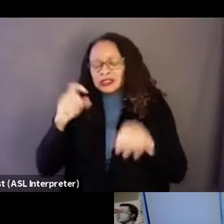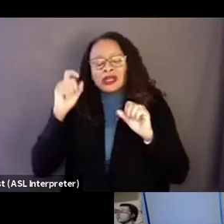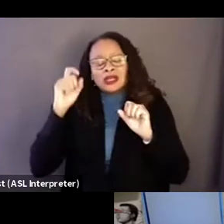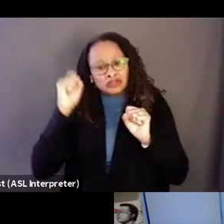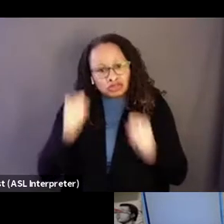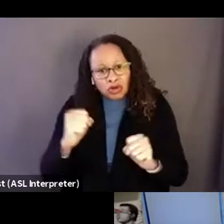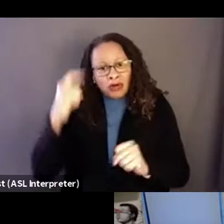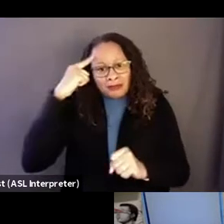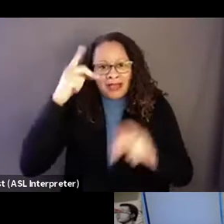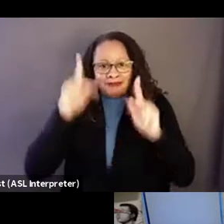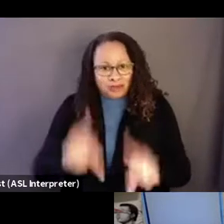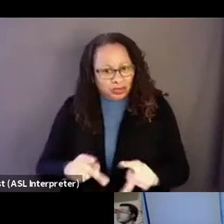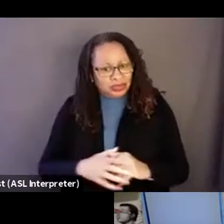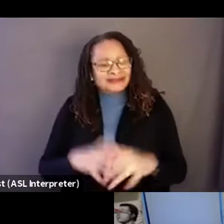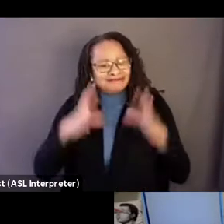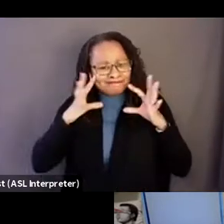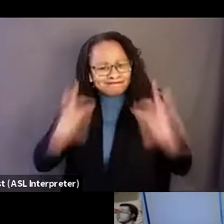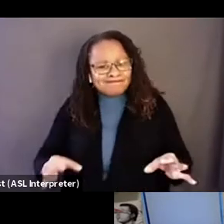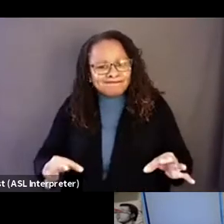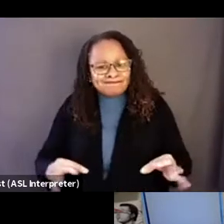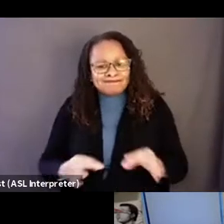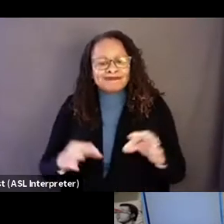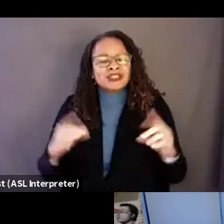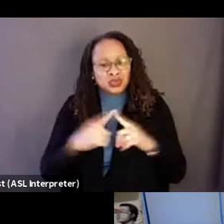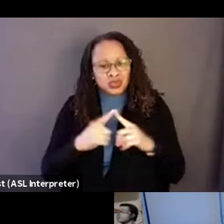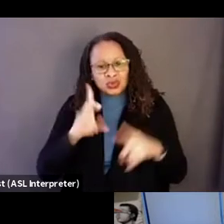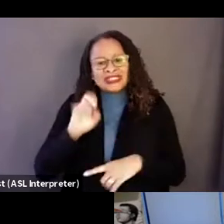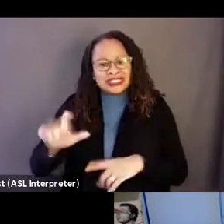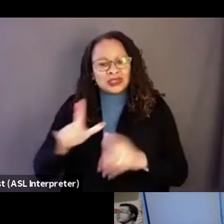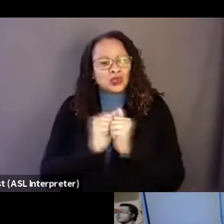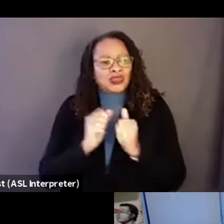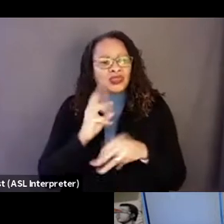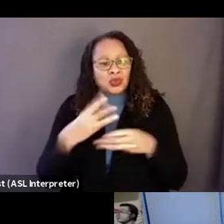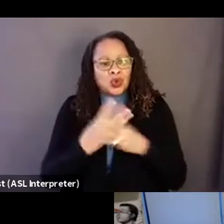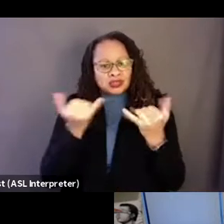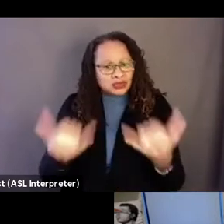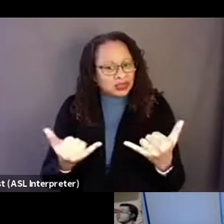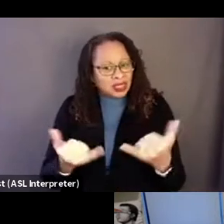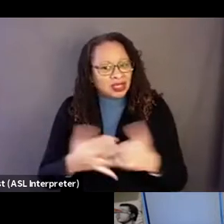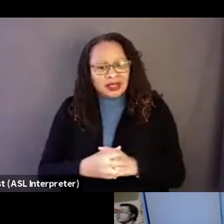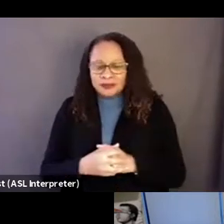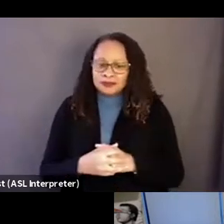in order to deal with the world today. You have to have that kind of .